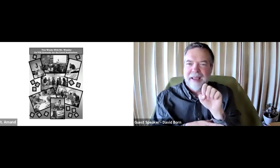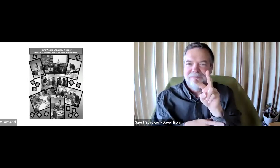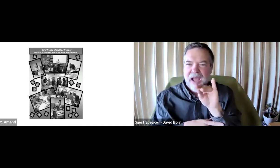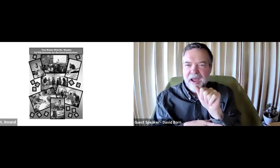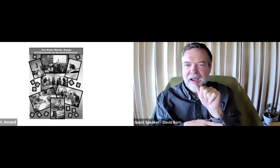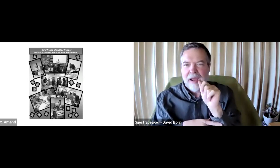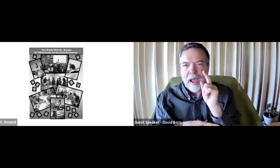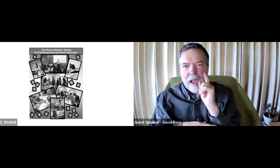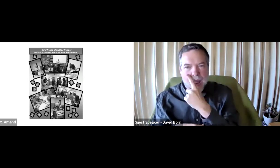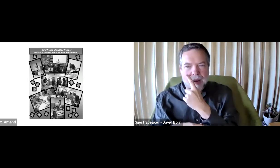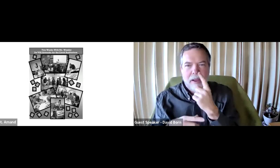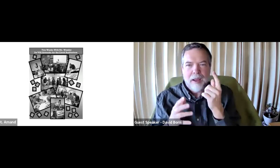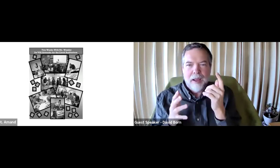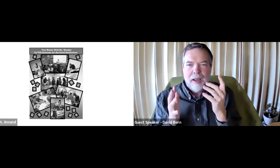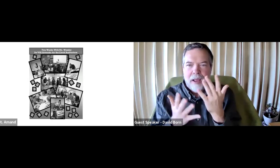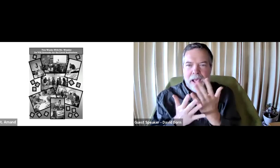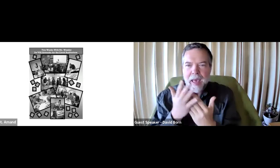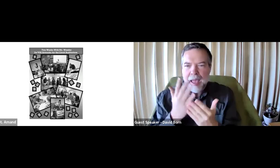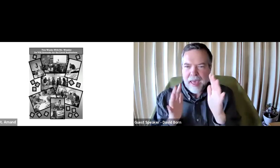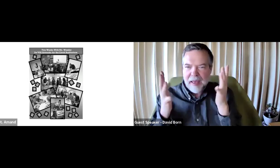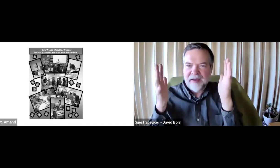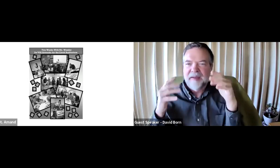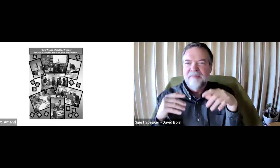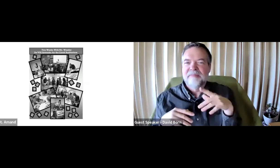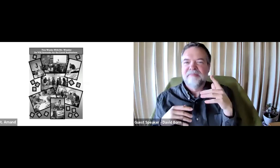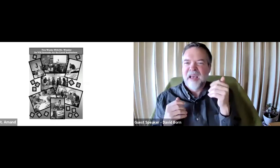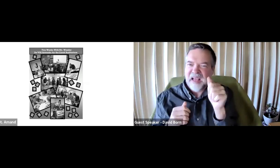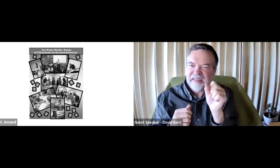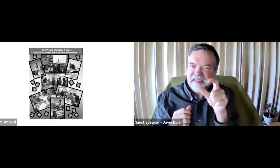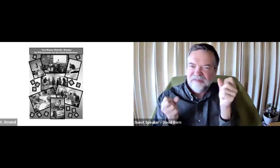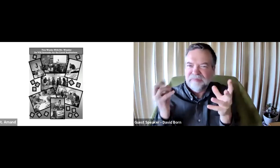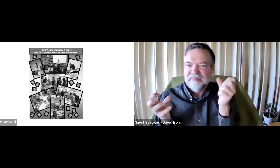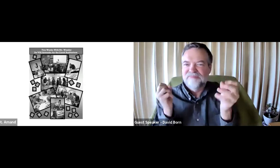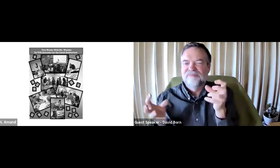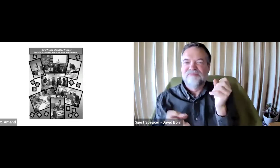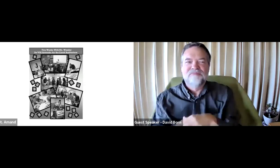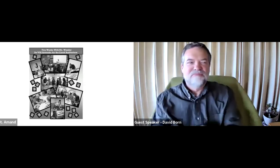and he brought his De'VIA eyes and his hands